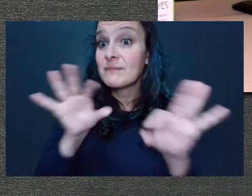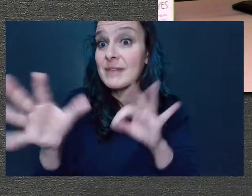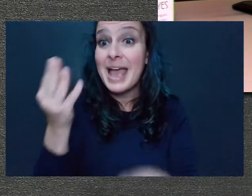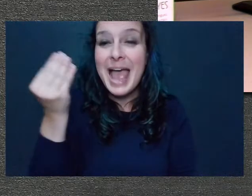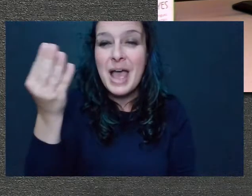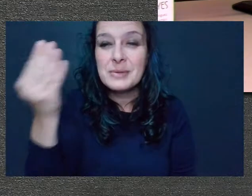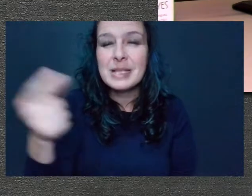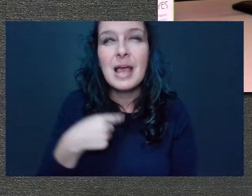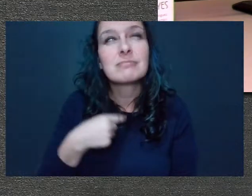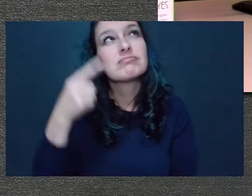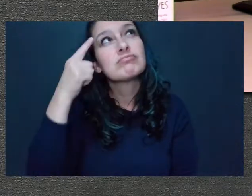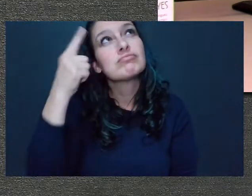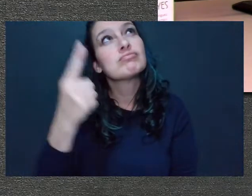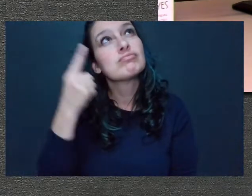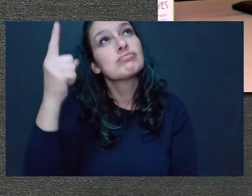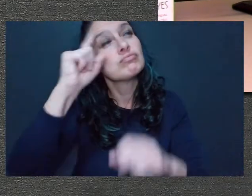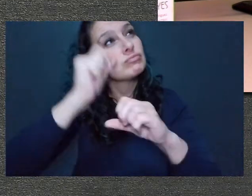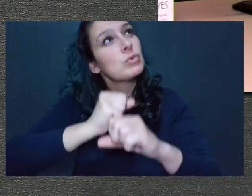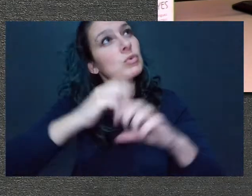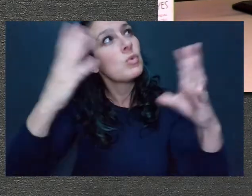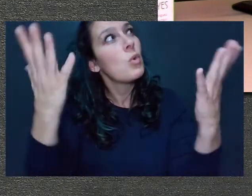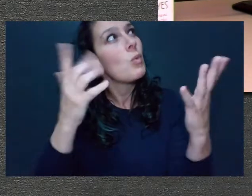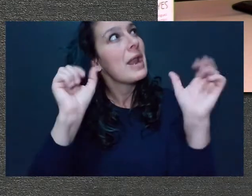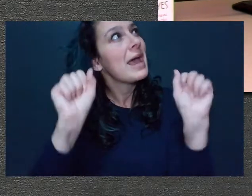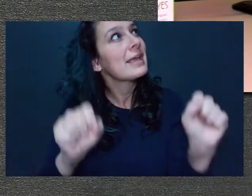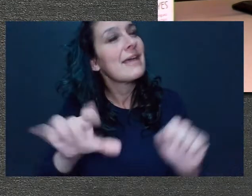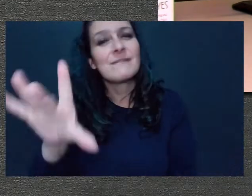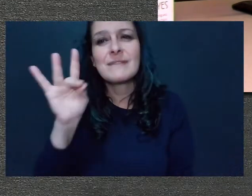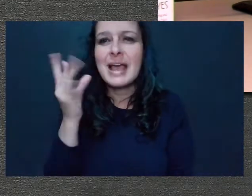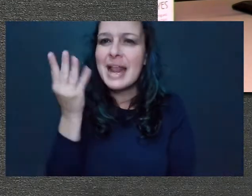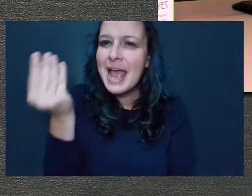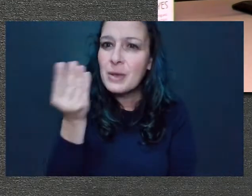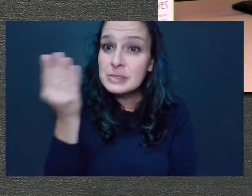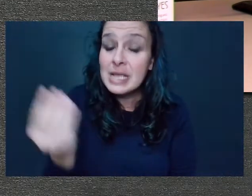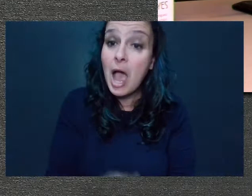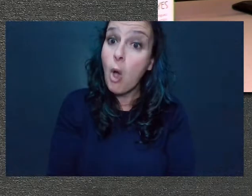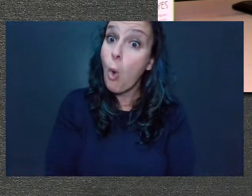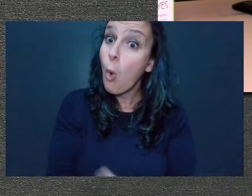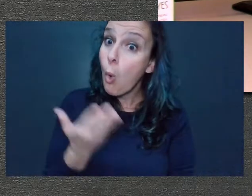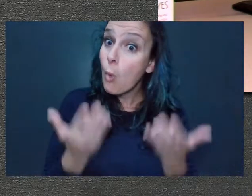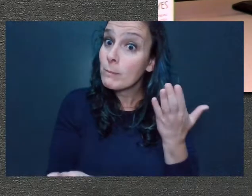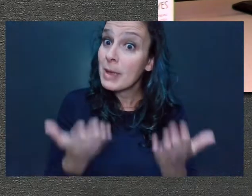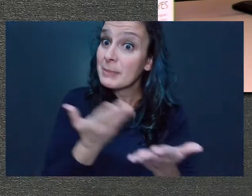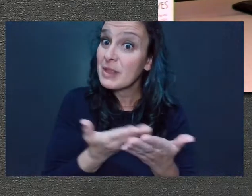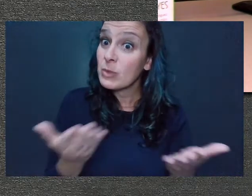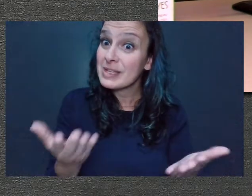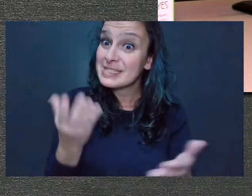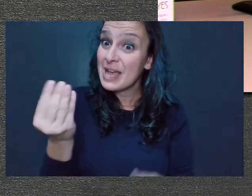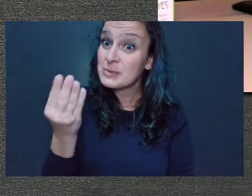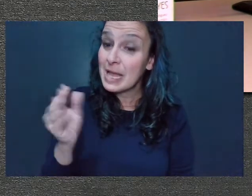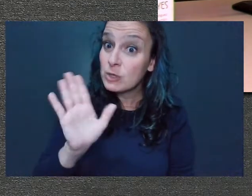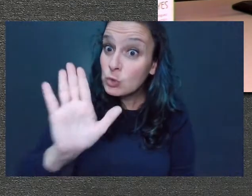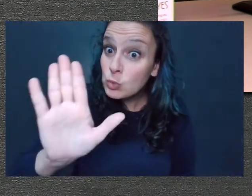I'm thinking in my head of things I can find outside. Maybe the things are out in your backyard.